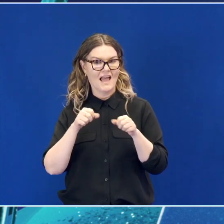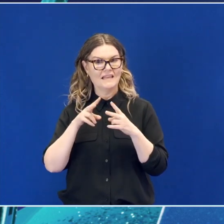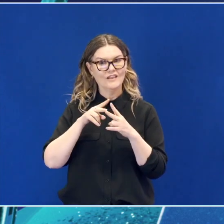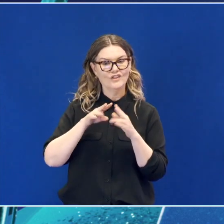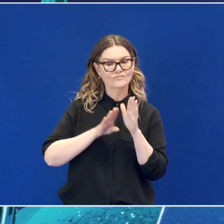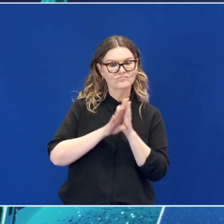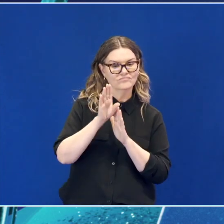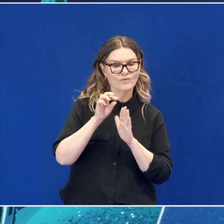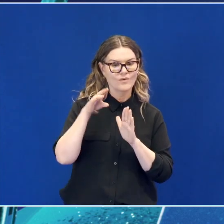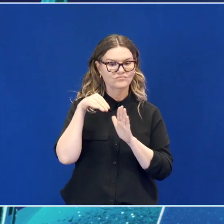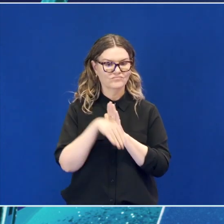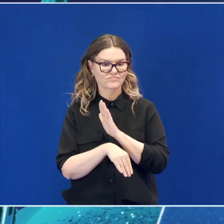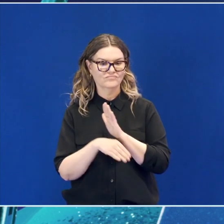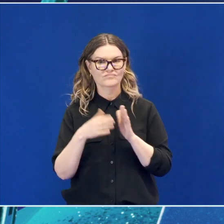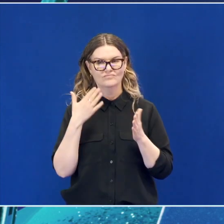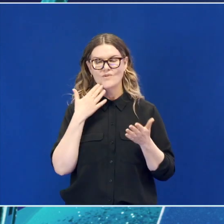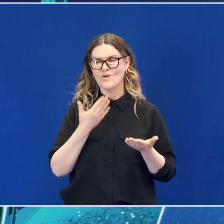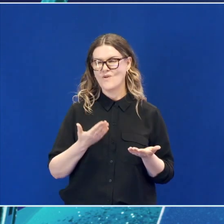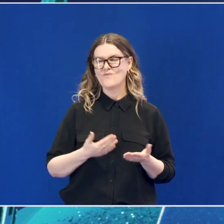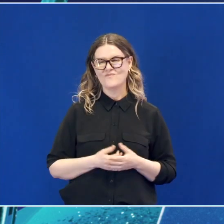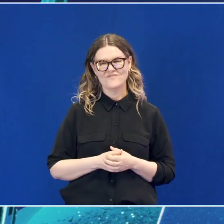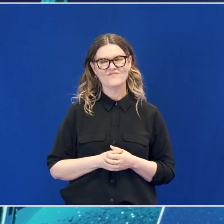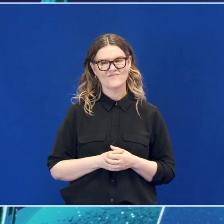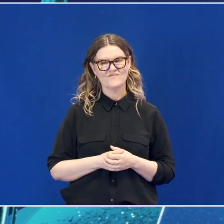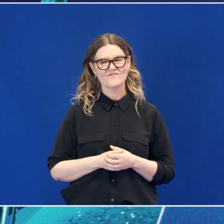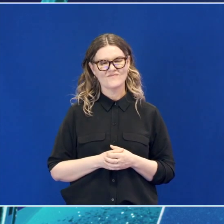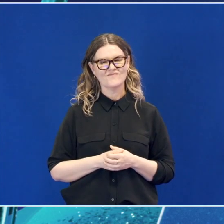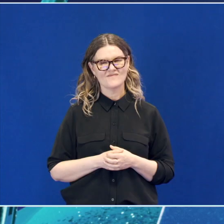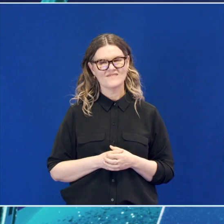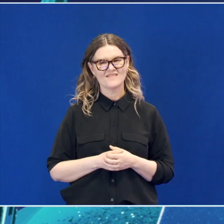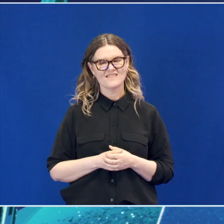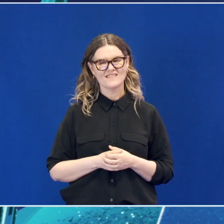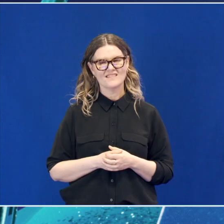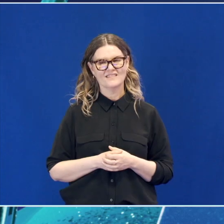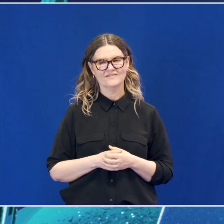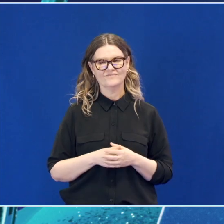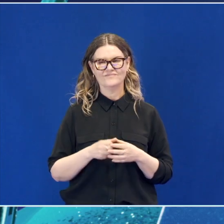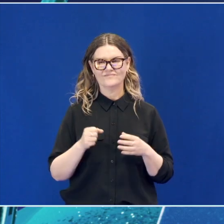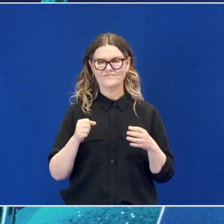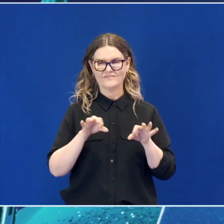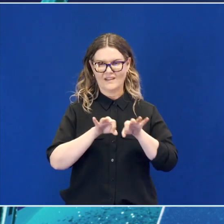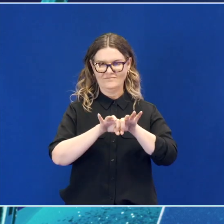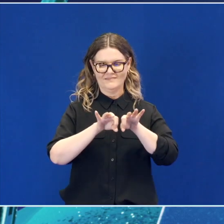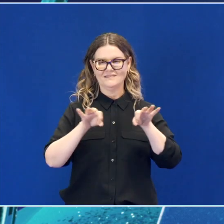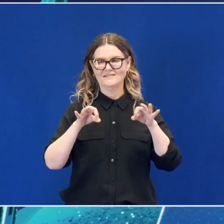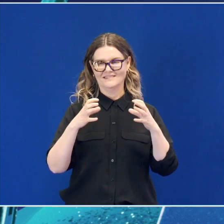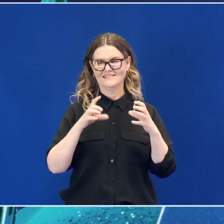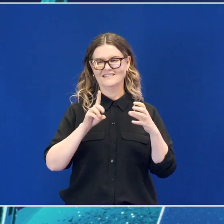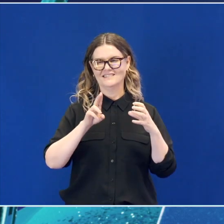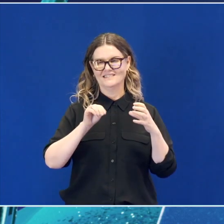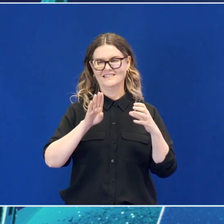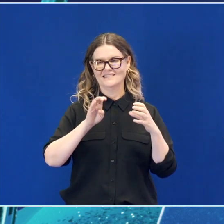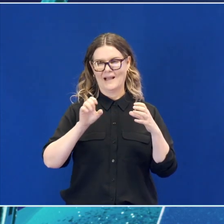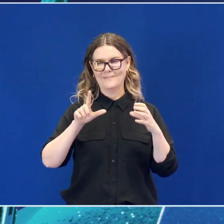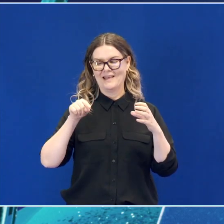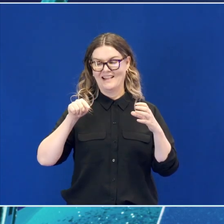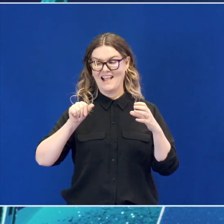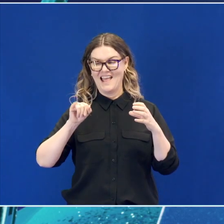And then the bar between those two ends of the dumbbell is that strong leader that's embracing the human side